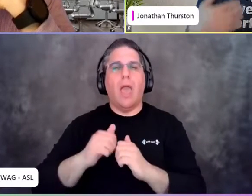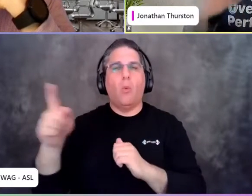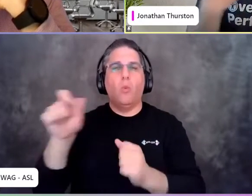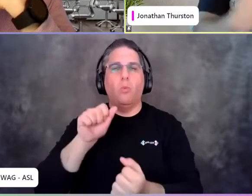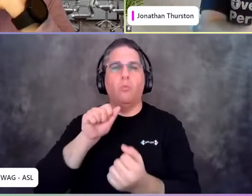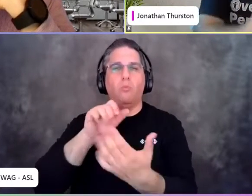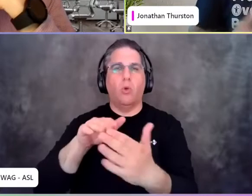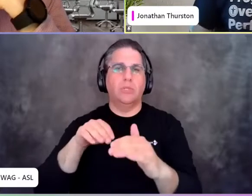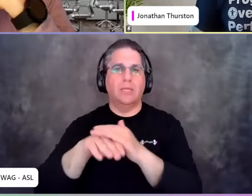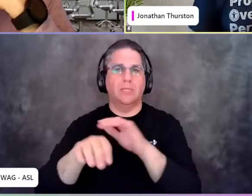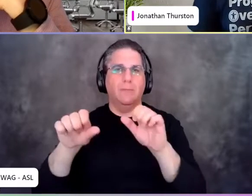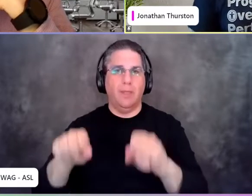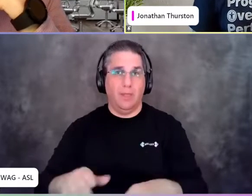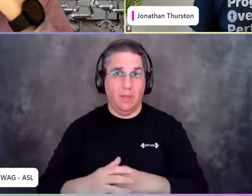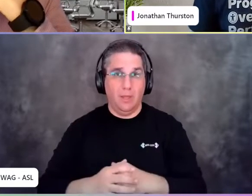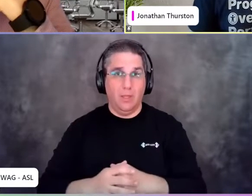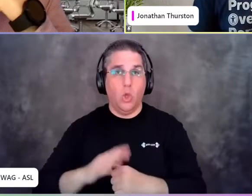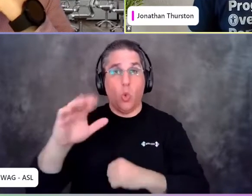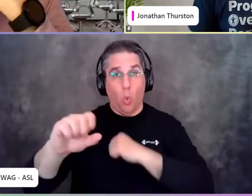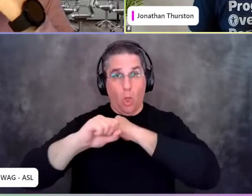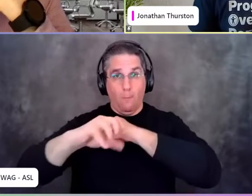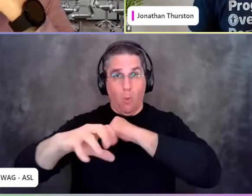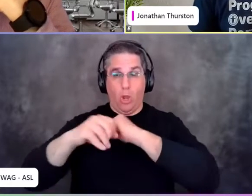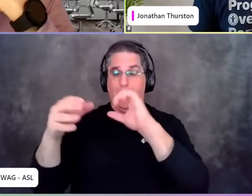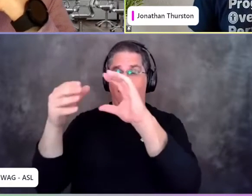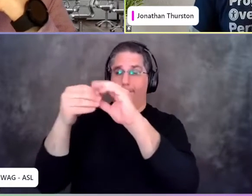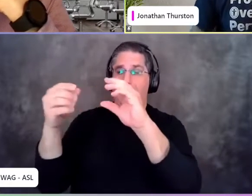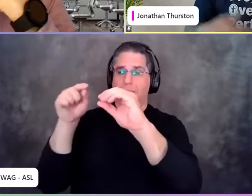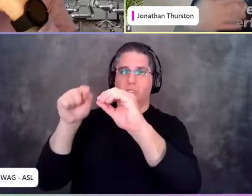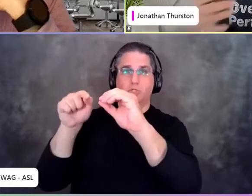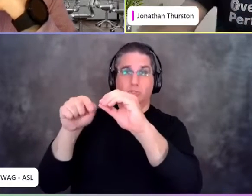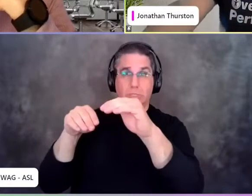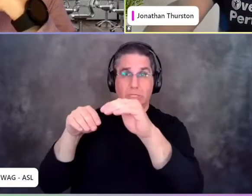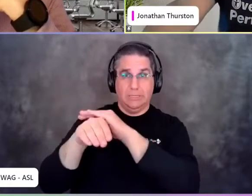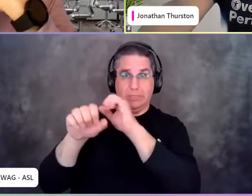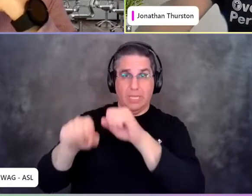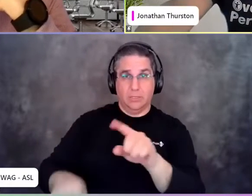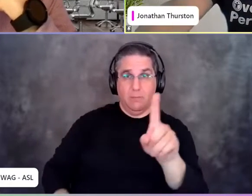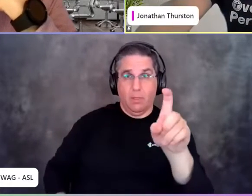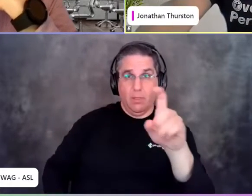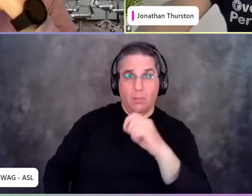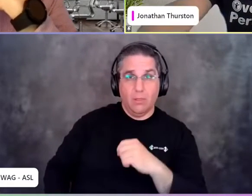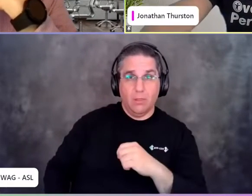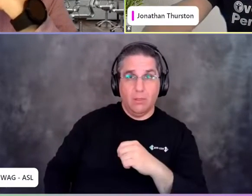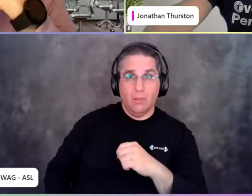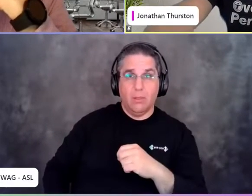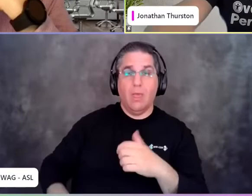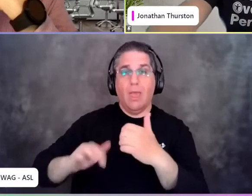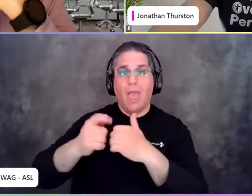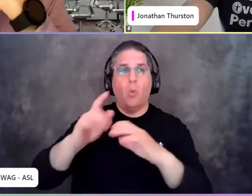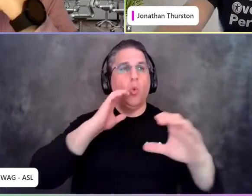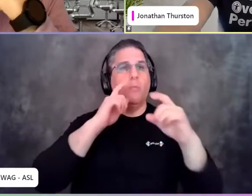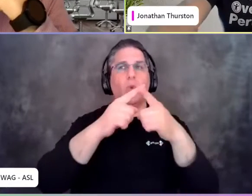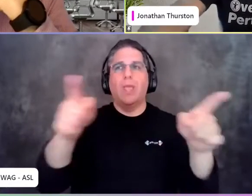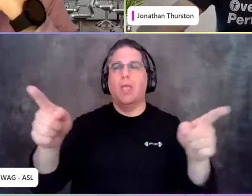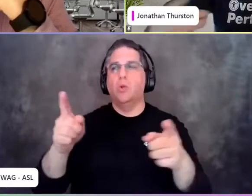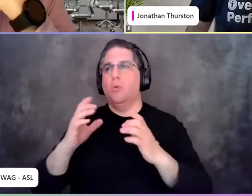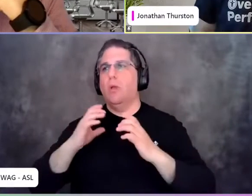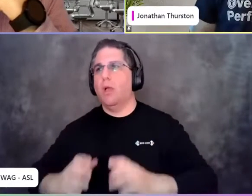Of a company or organization. While the maturity model measures how accessibility is approached. Is your marketing